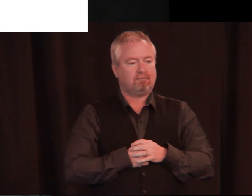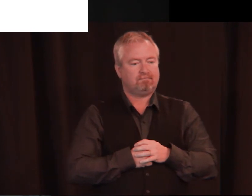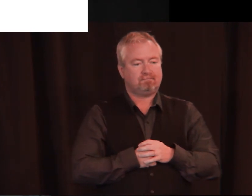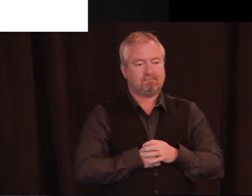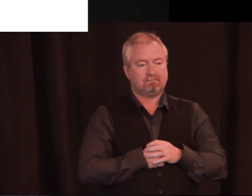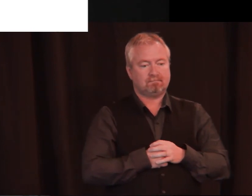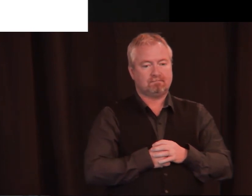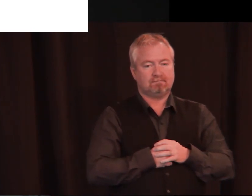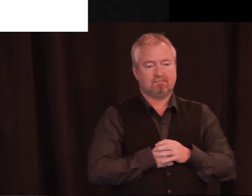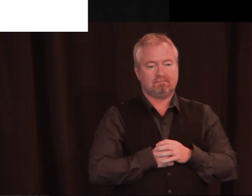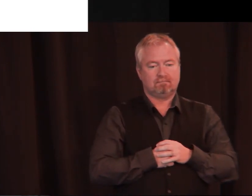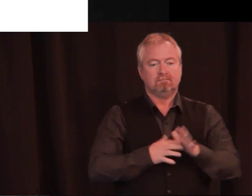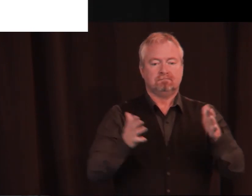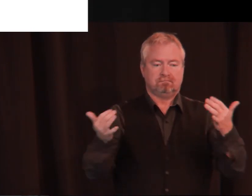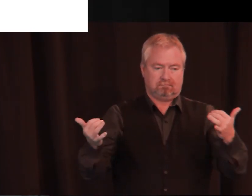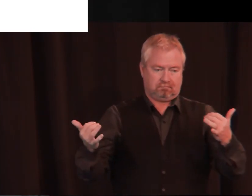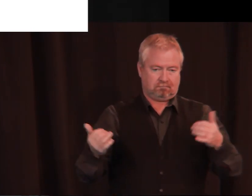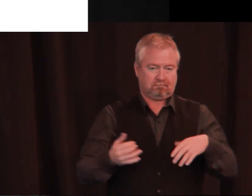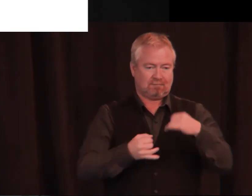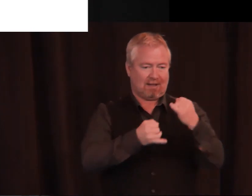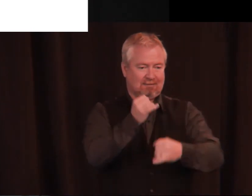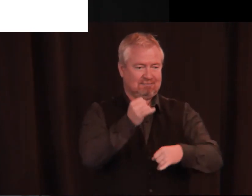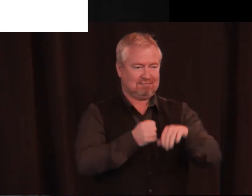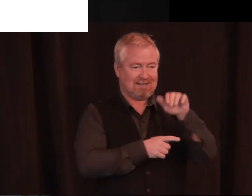All right. So, then the last part I'm going to talk about is